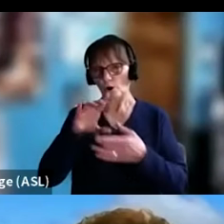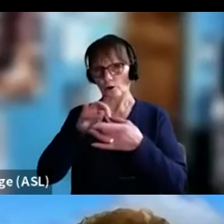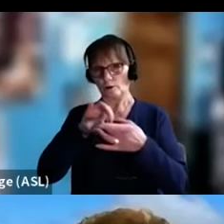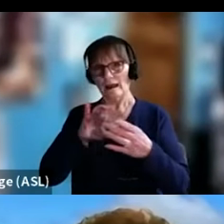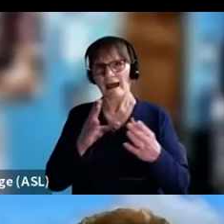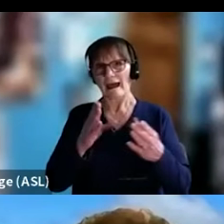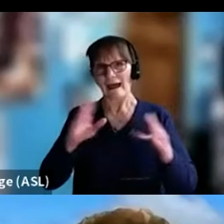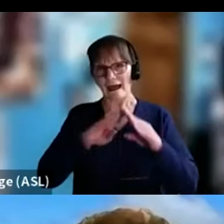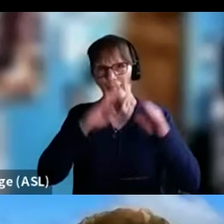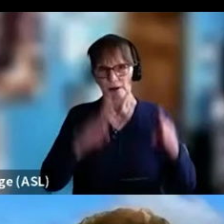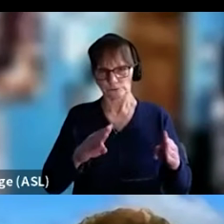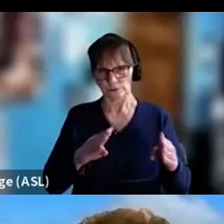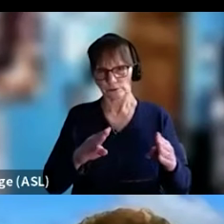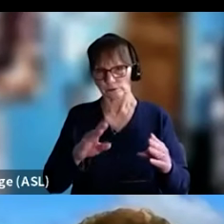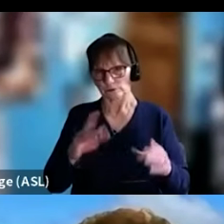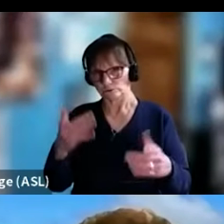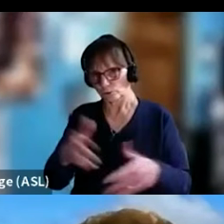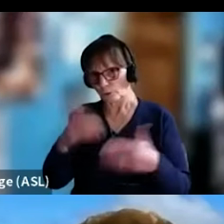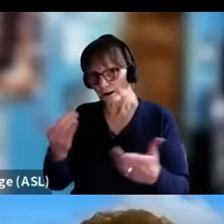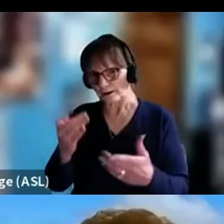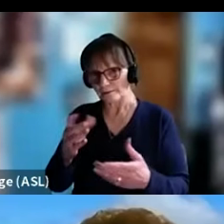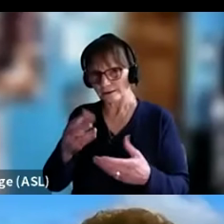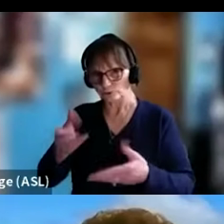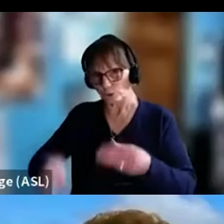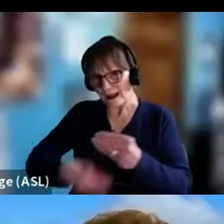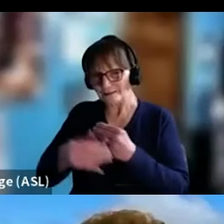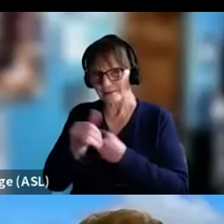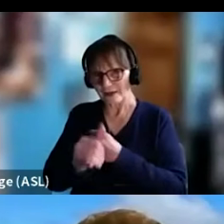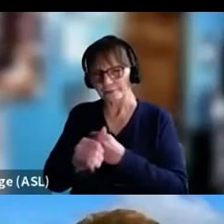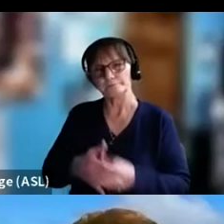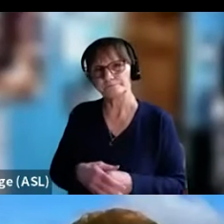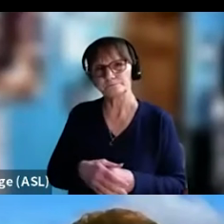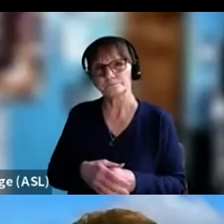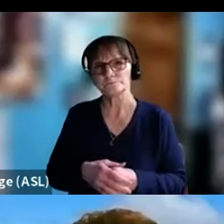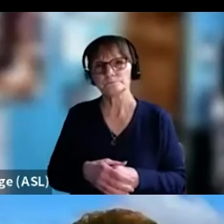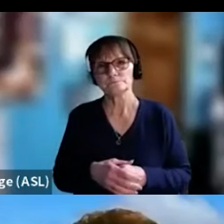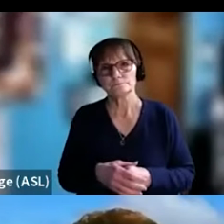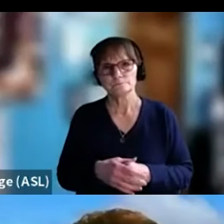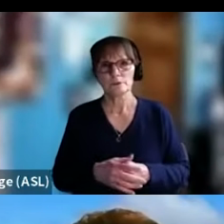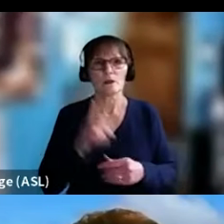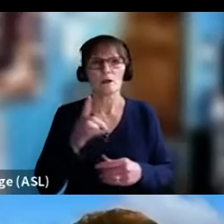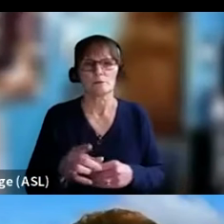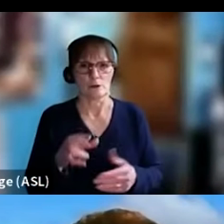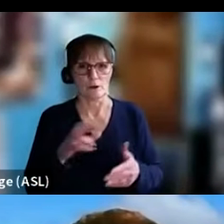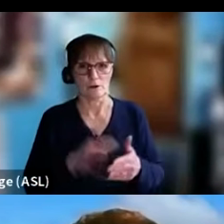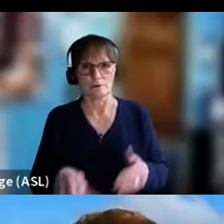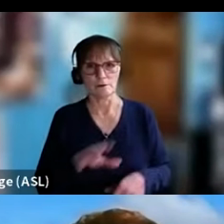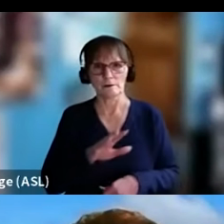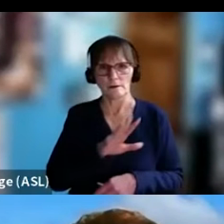if you had anything you wanted to speak to that kind of intersection in particular? Yeah, absolutely. Yeah, the rates are about 50 to 75%